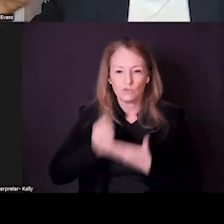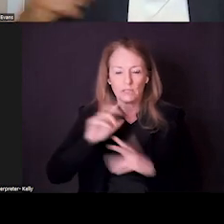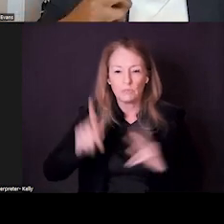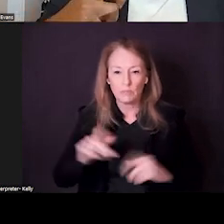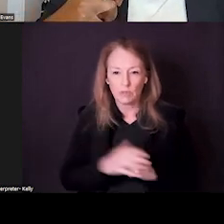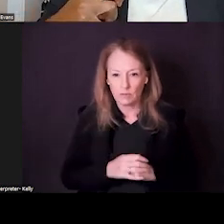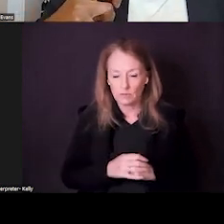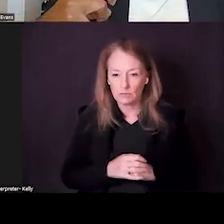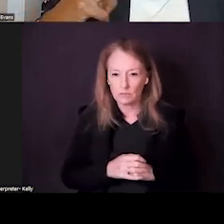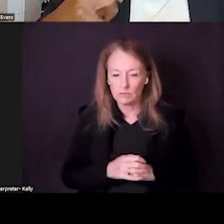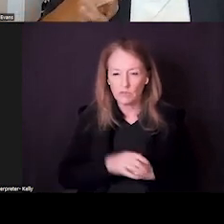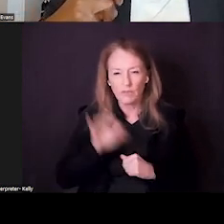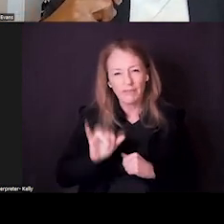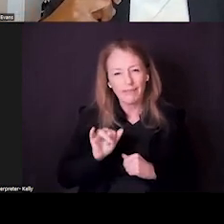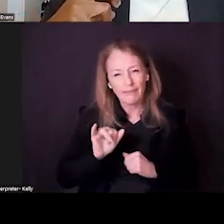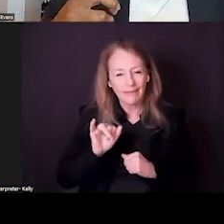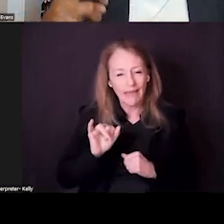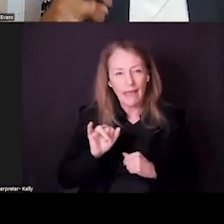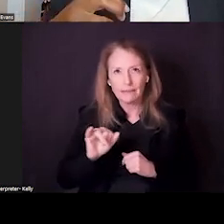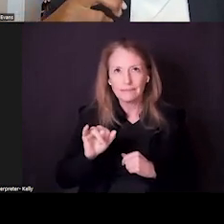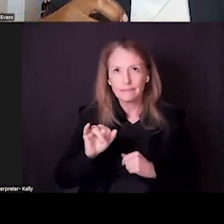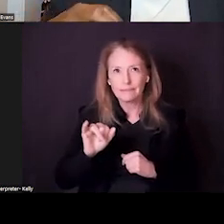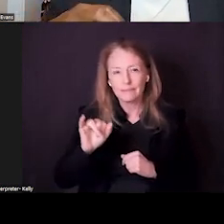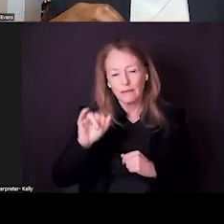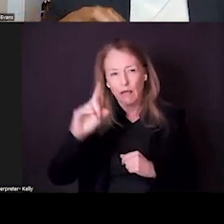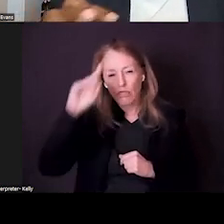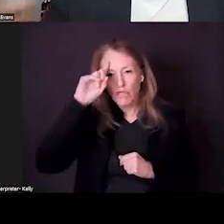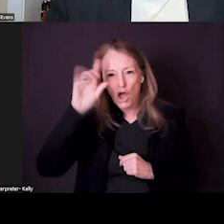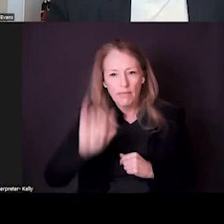TO US IN ORDER TO GET HELP IS A FLAWED CONCEPTION. WE KNOW THAT